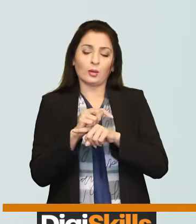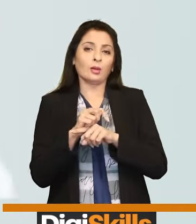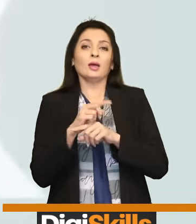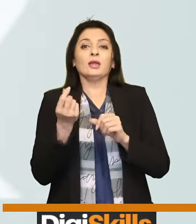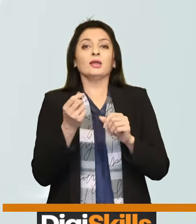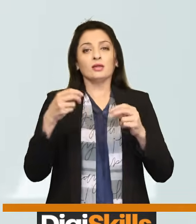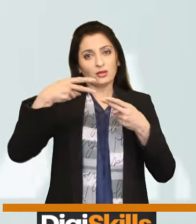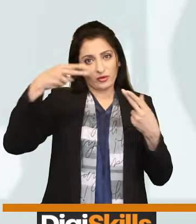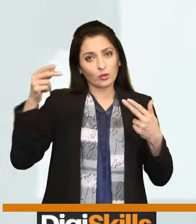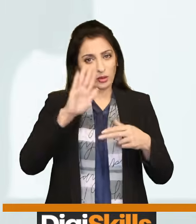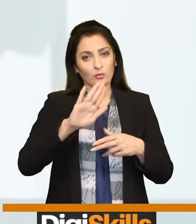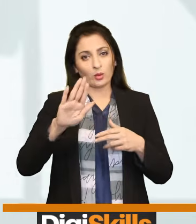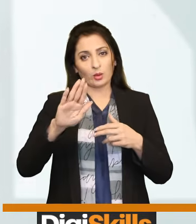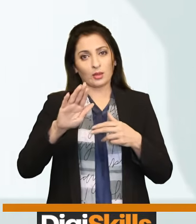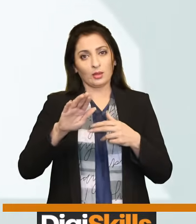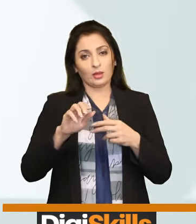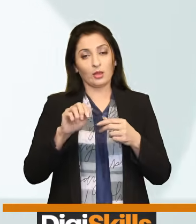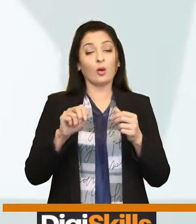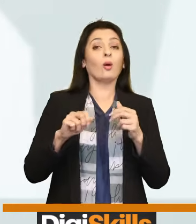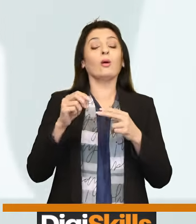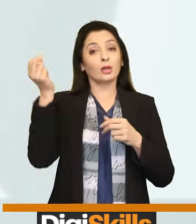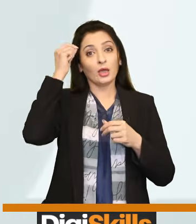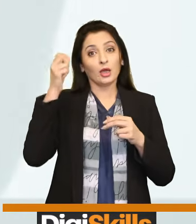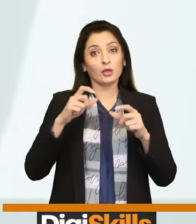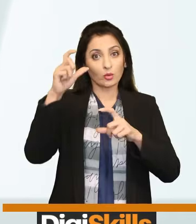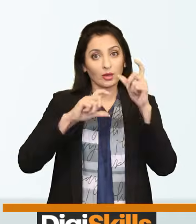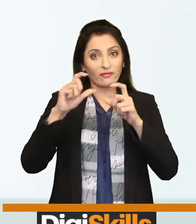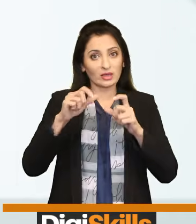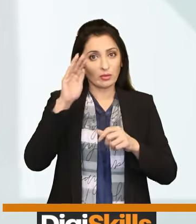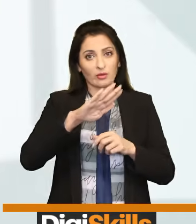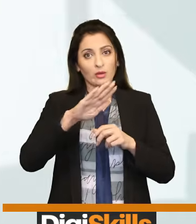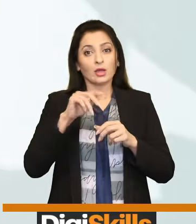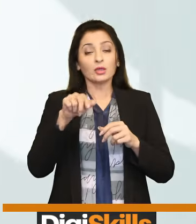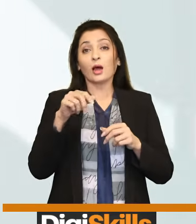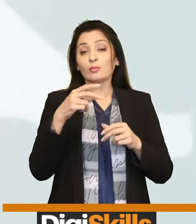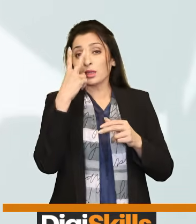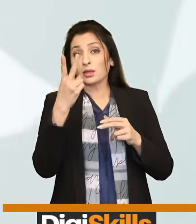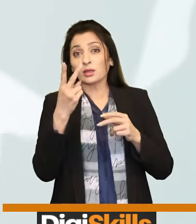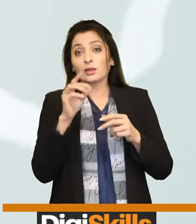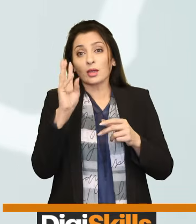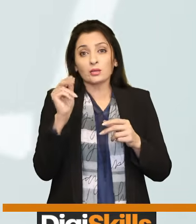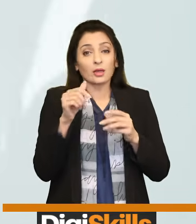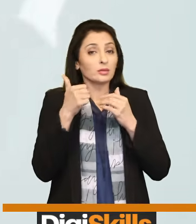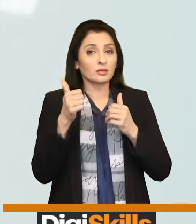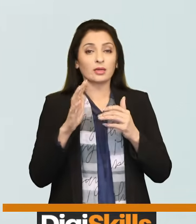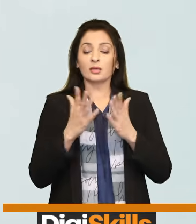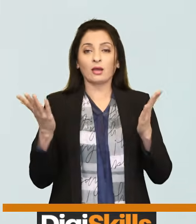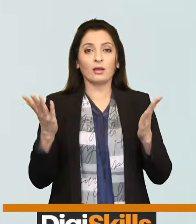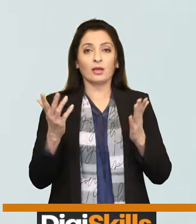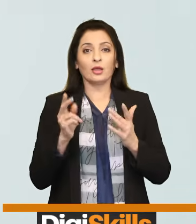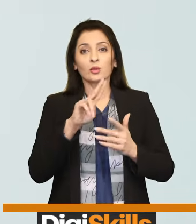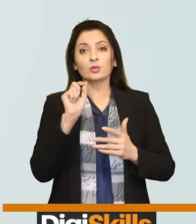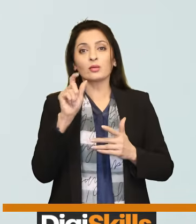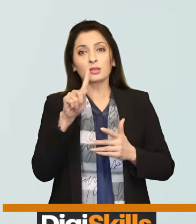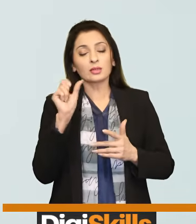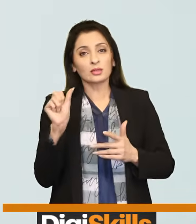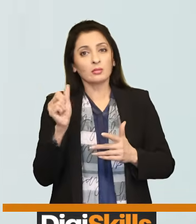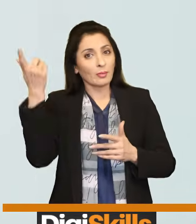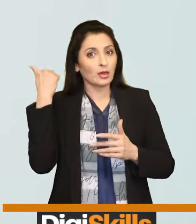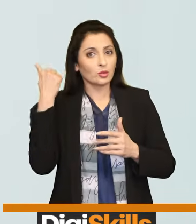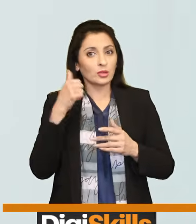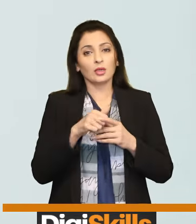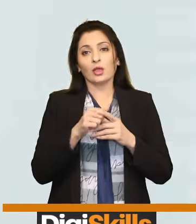But the videos are there, infographics are there. I will show you the exact stats as taken in 2016 last quarter